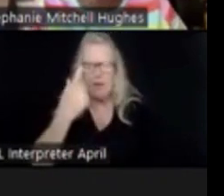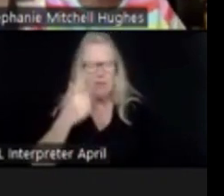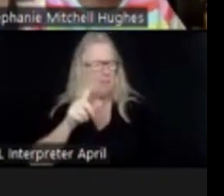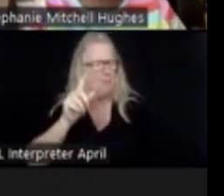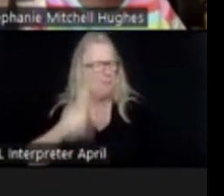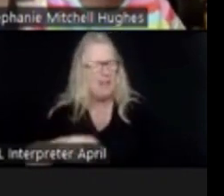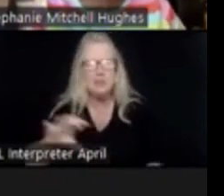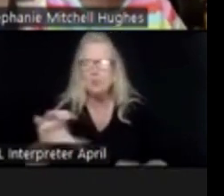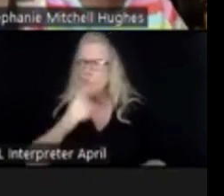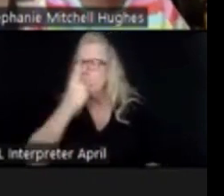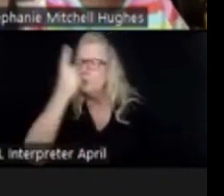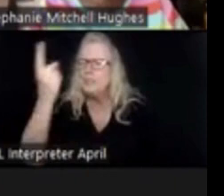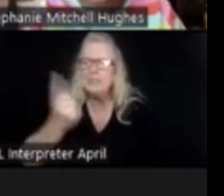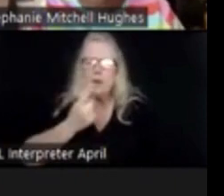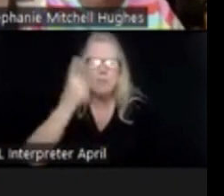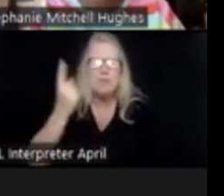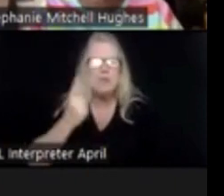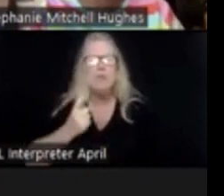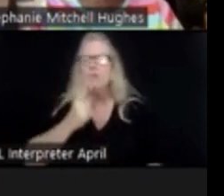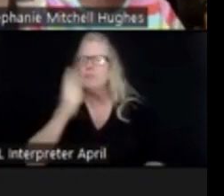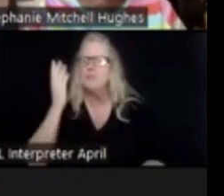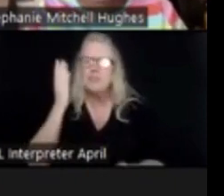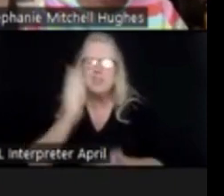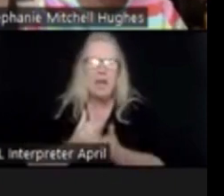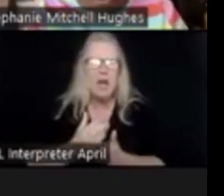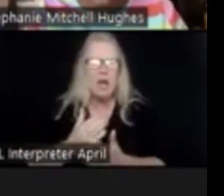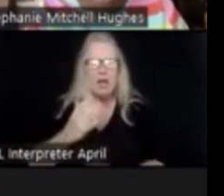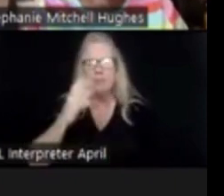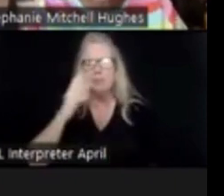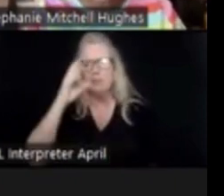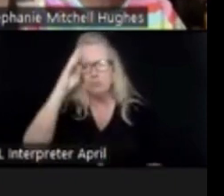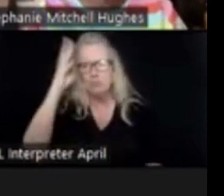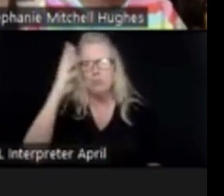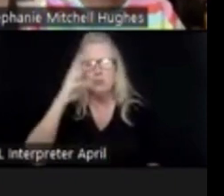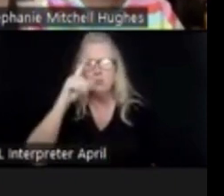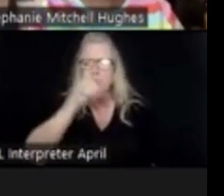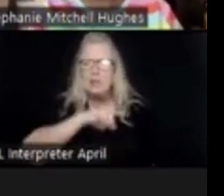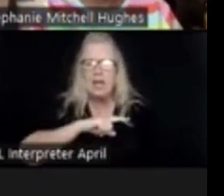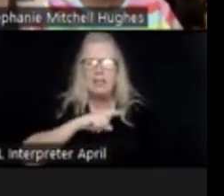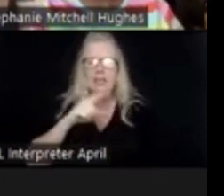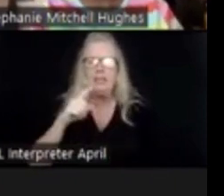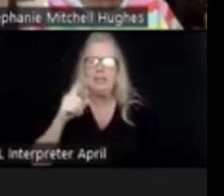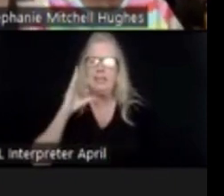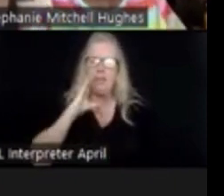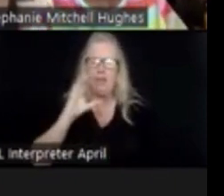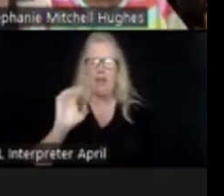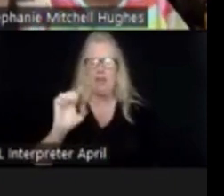WE HAVE TO STOP PRETENDING THAT THE EMPEROR IS NOT WEARING CLOTHES.